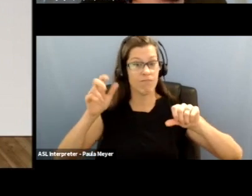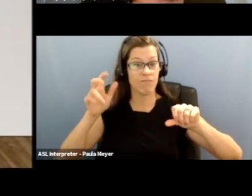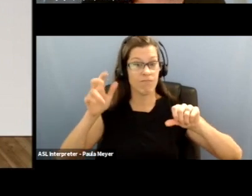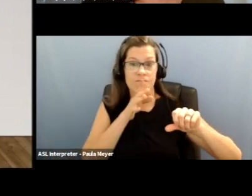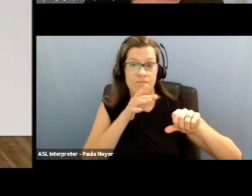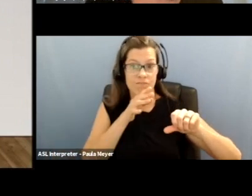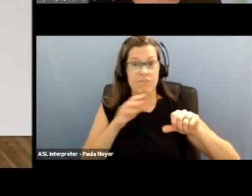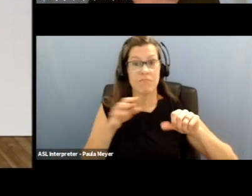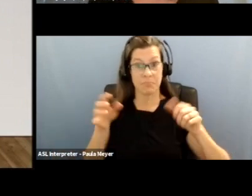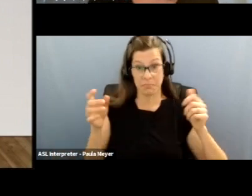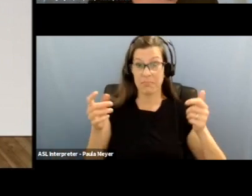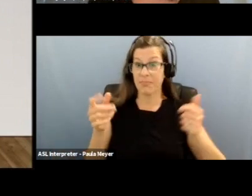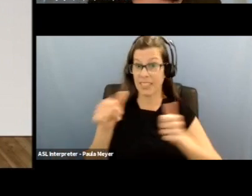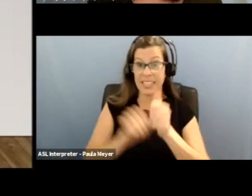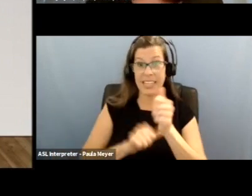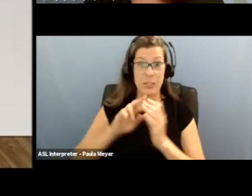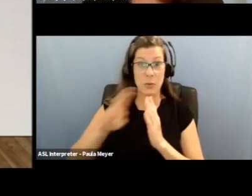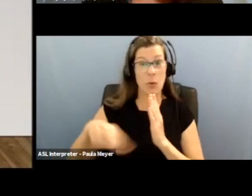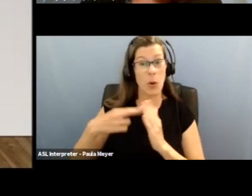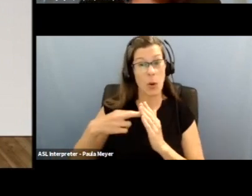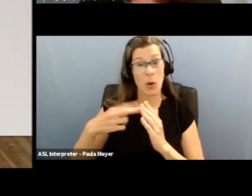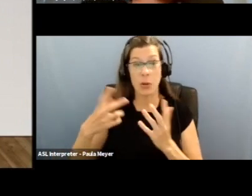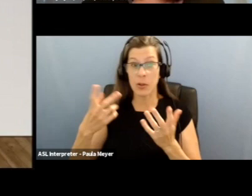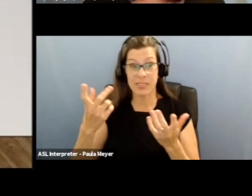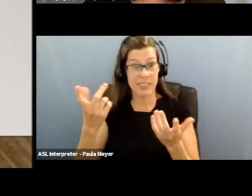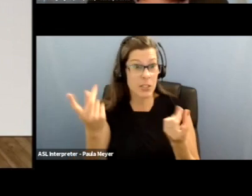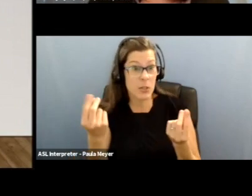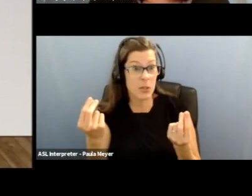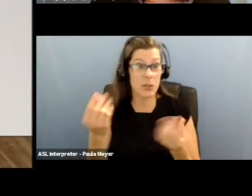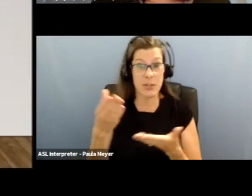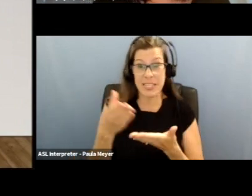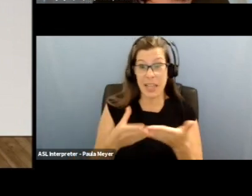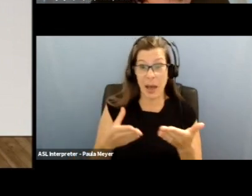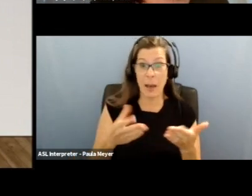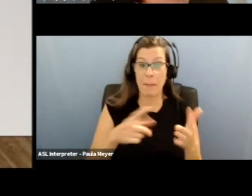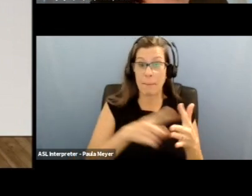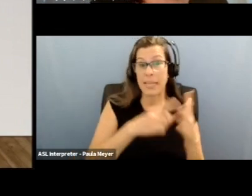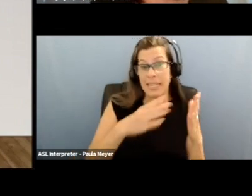we just want to remind everyone that we're all learning and that some of us are beginners in our exposure to access and disability.